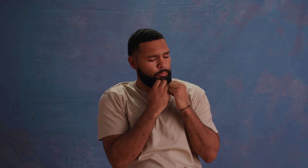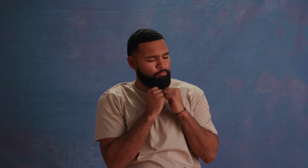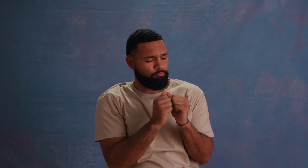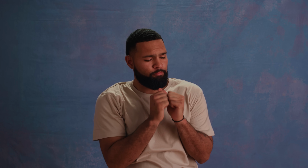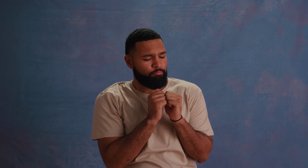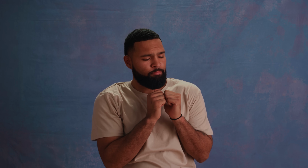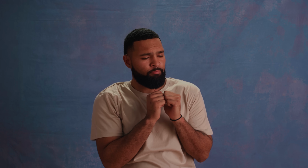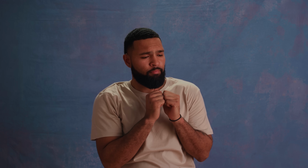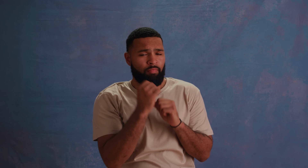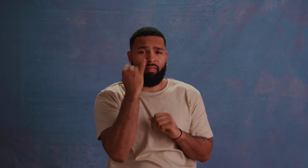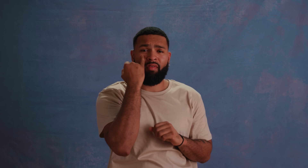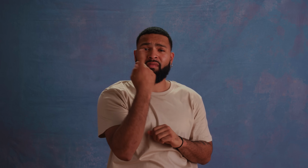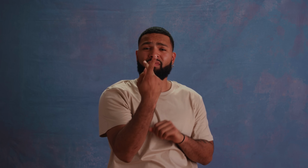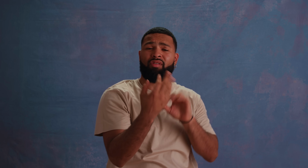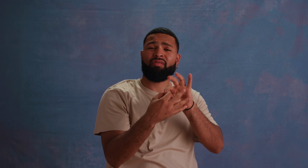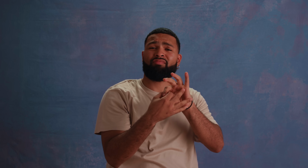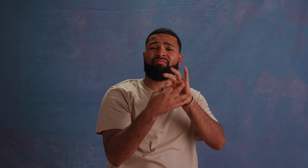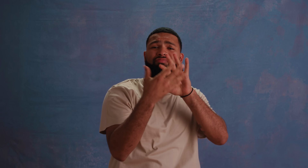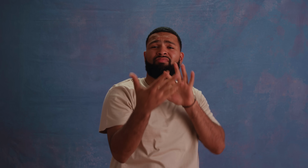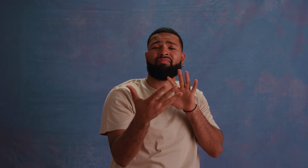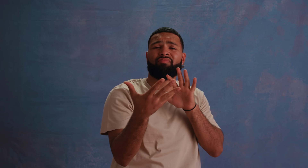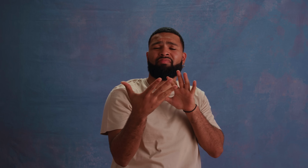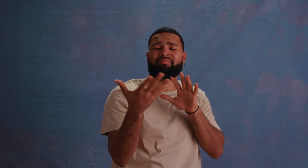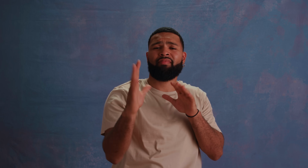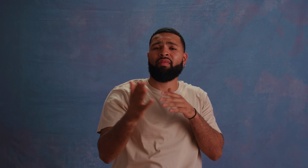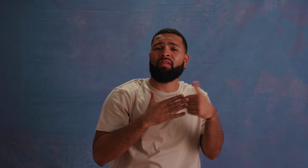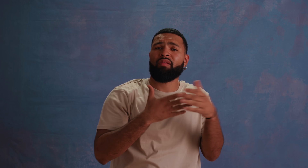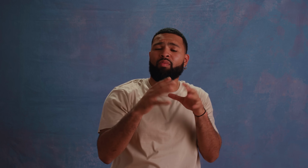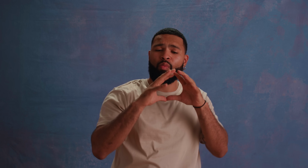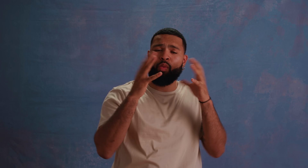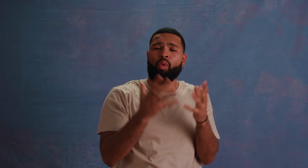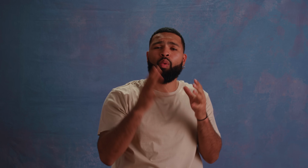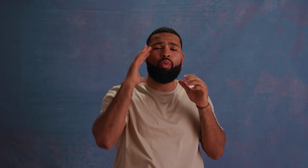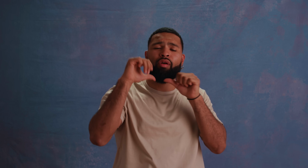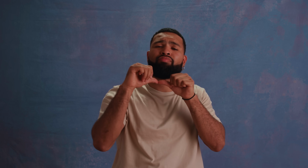and there wouldn’t be a reason why we would even have to say goodbye